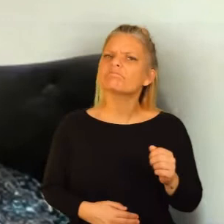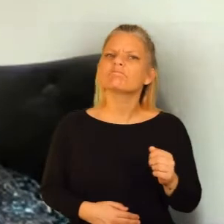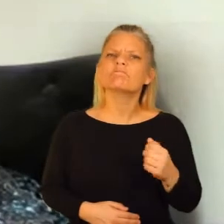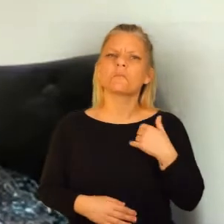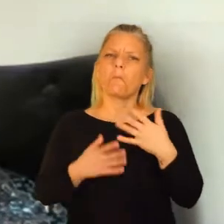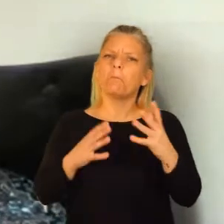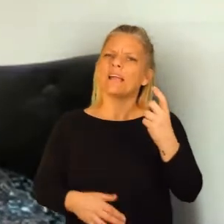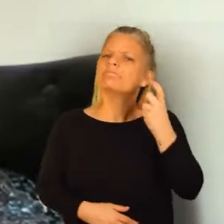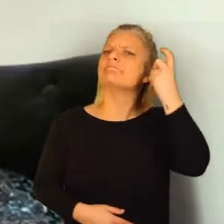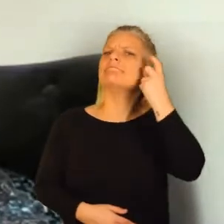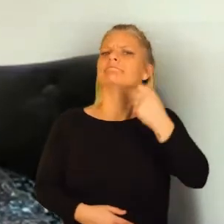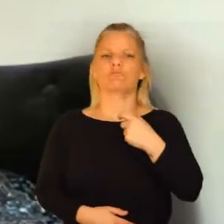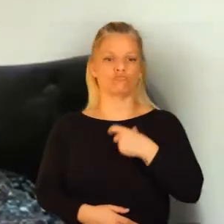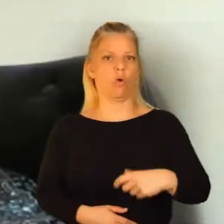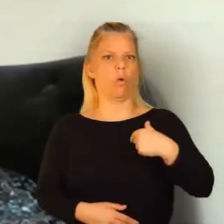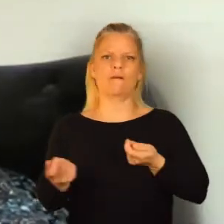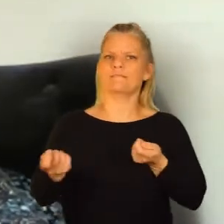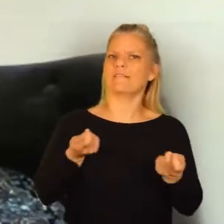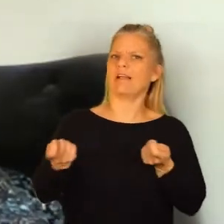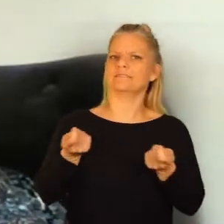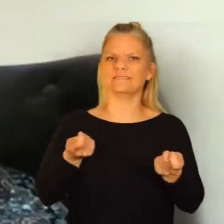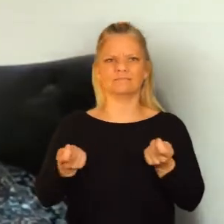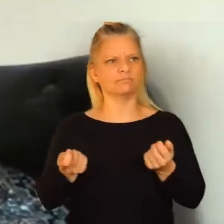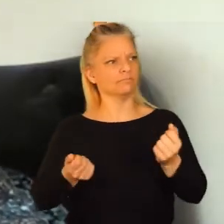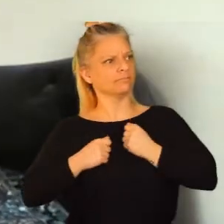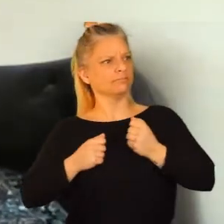been in facilitation the more I've realised that it's holding trying to hold a space.